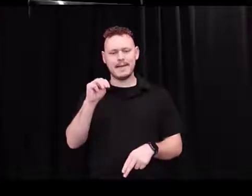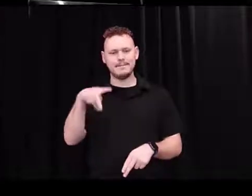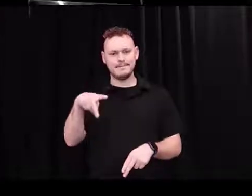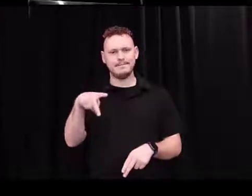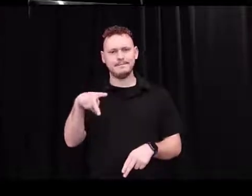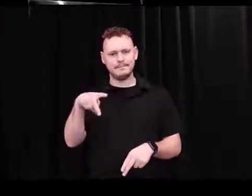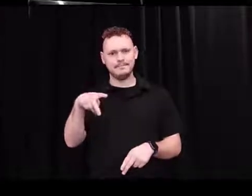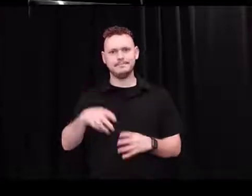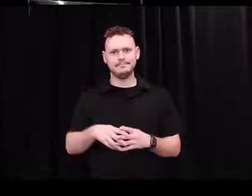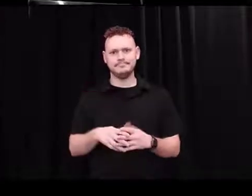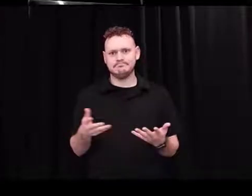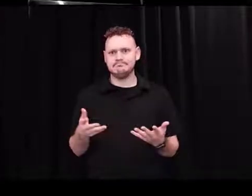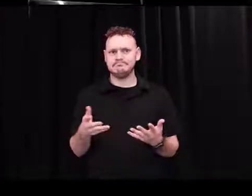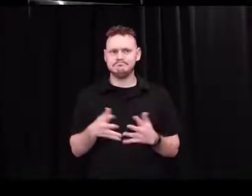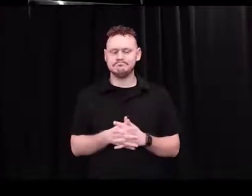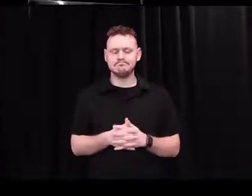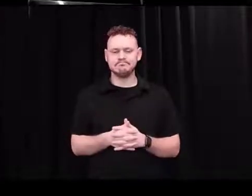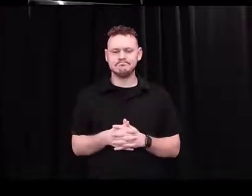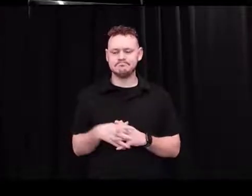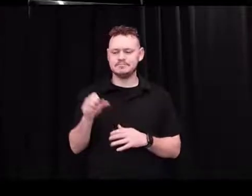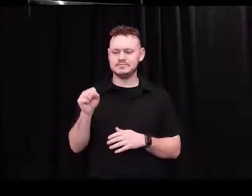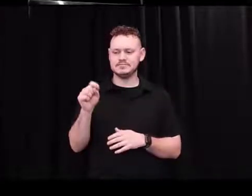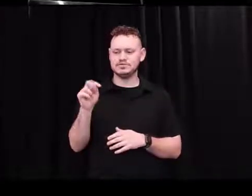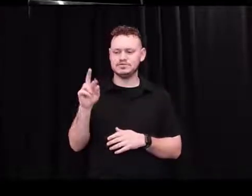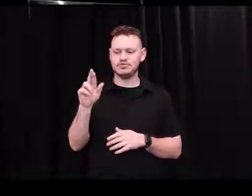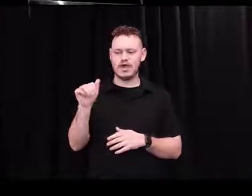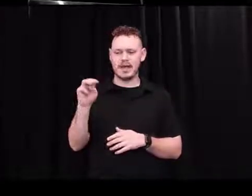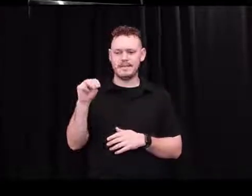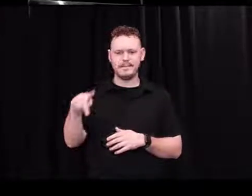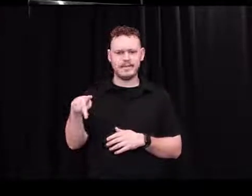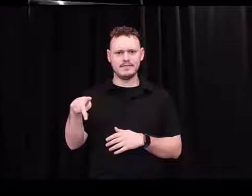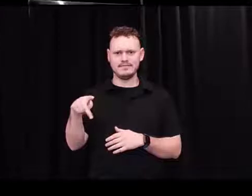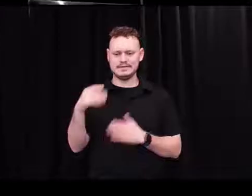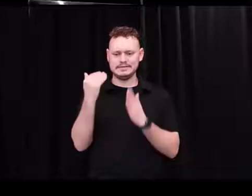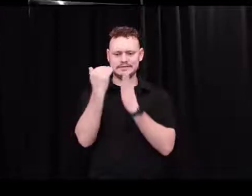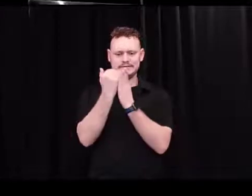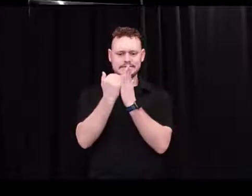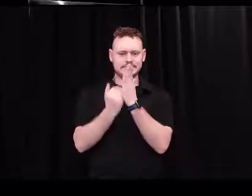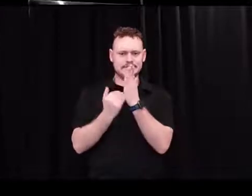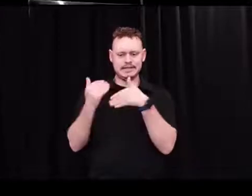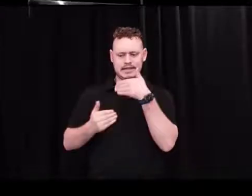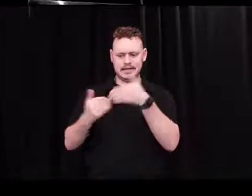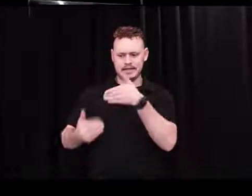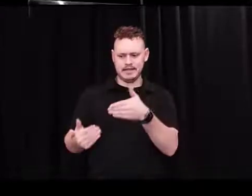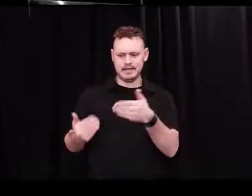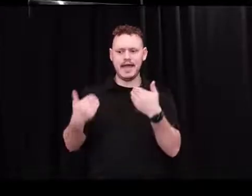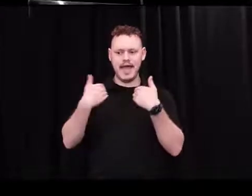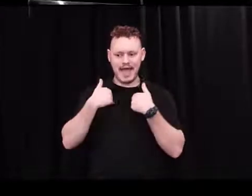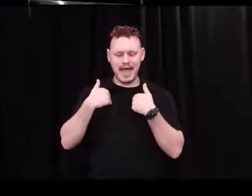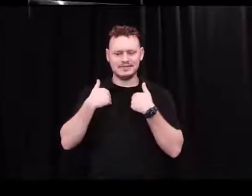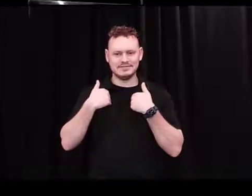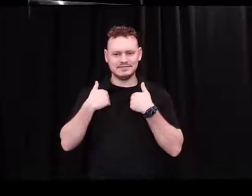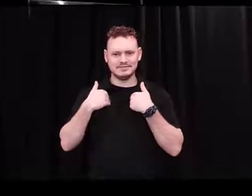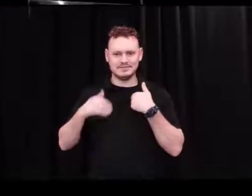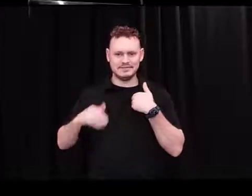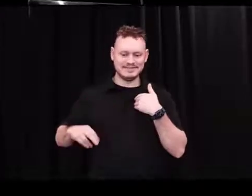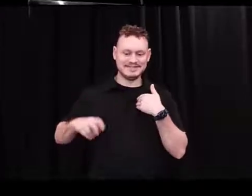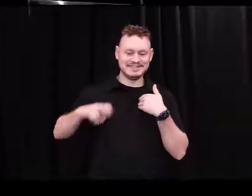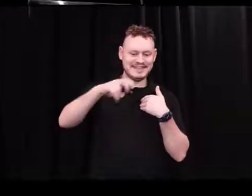is basically a a series of steps which also has a ramp in it, and so people are like look at this